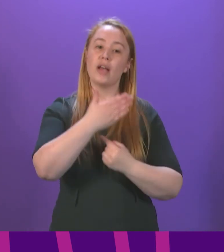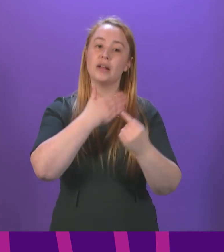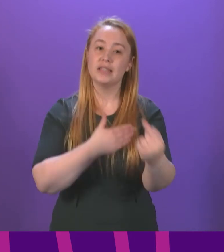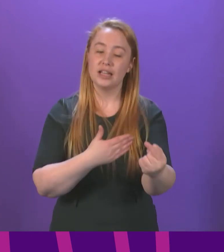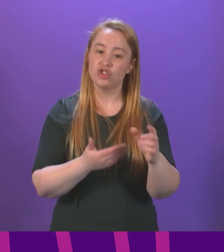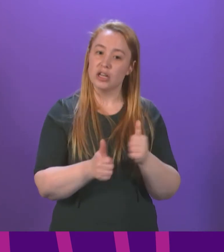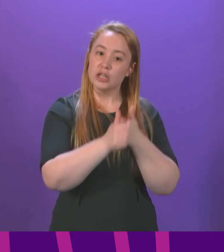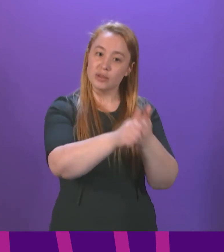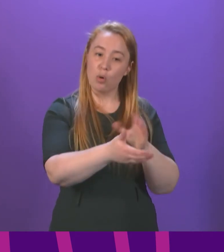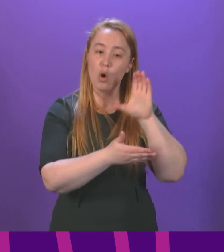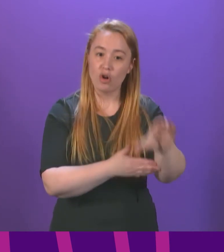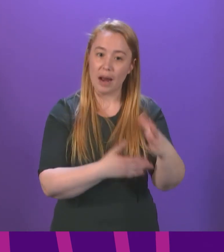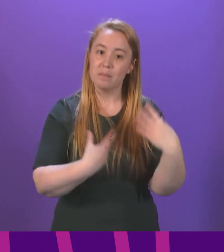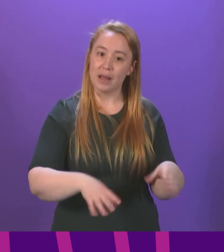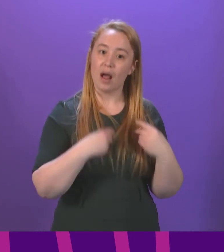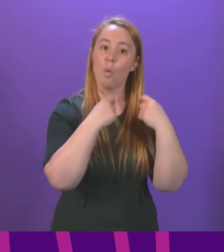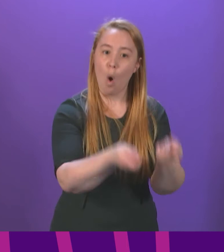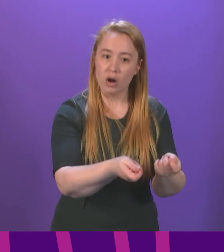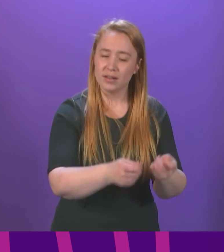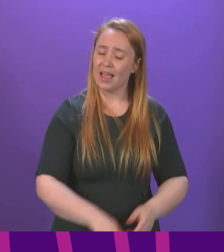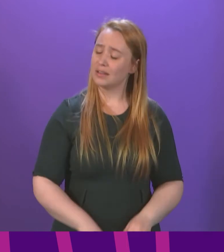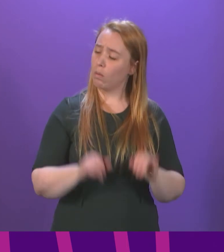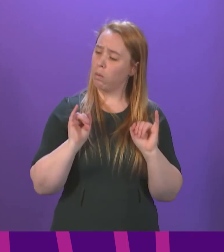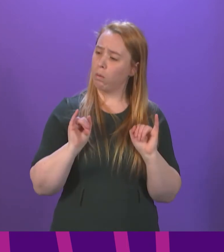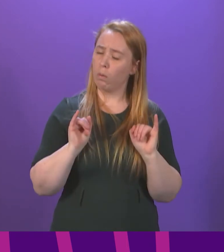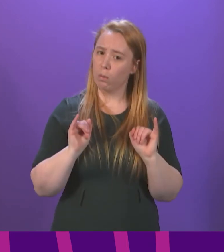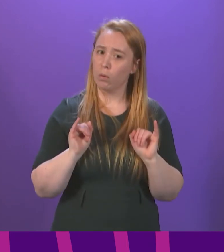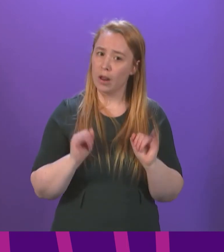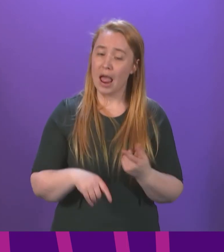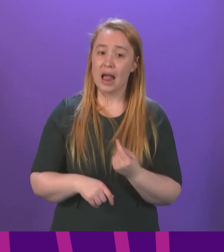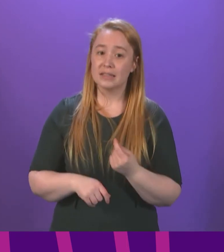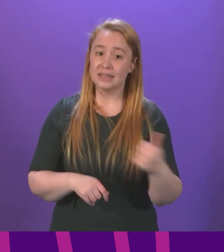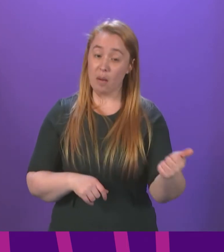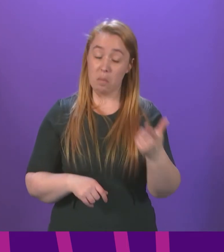were awarded. That is woeful, and I am worried that some people will refuse tests and not